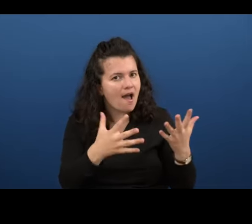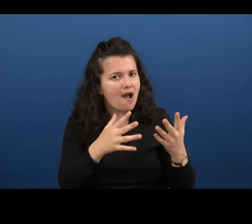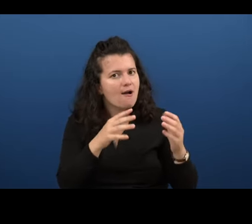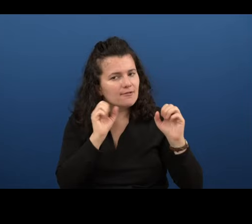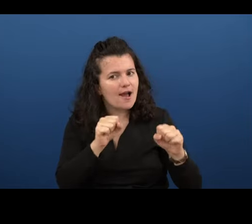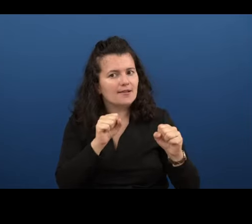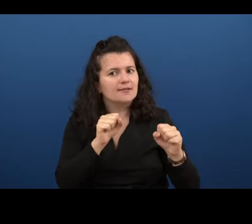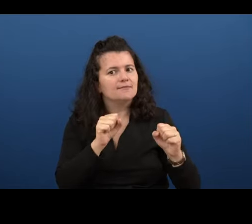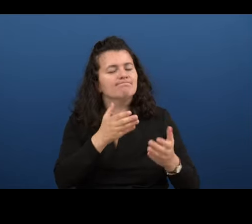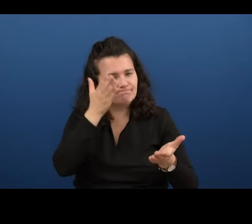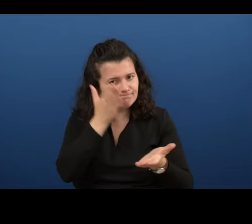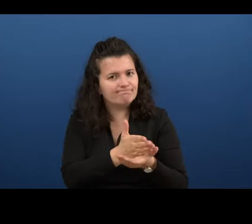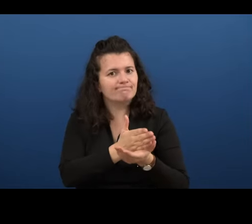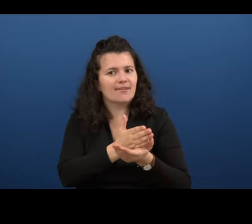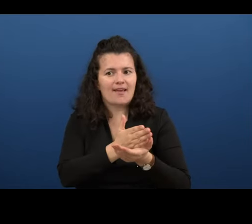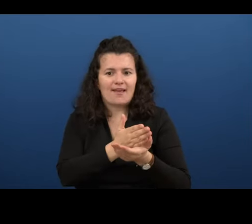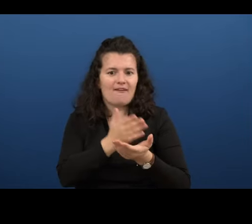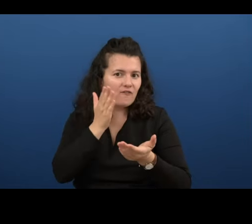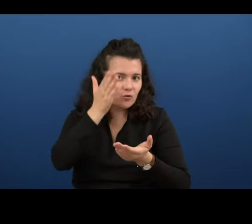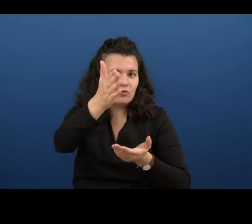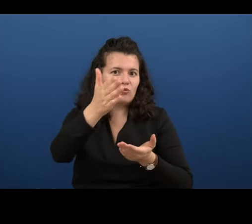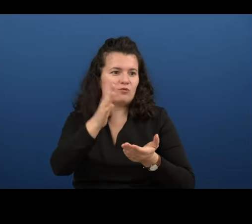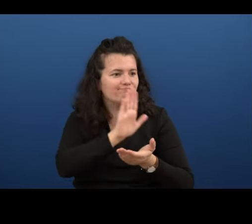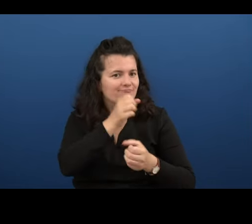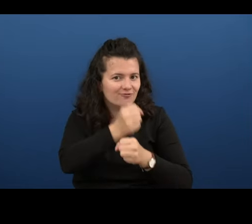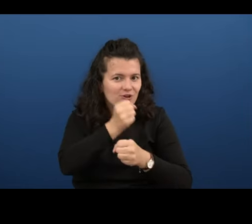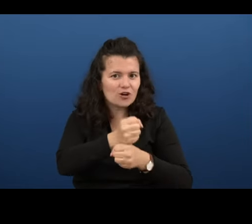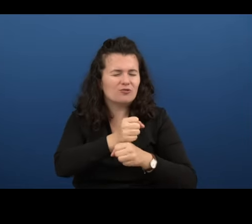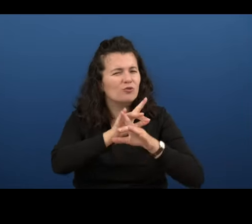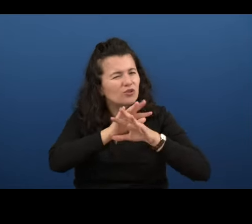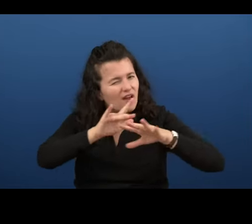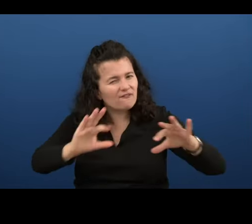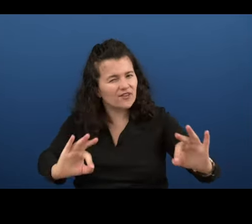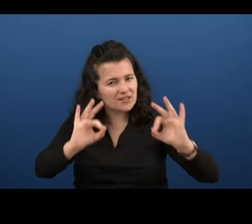work environment. 12:03:51 Now, we've added a lot of technical